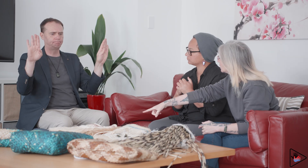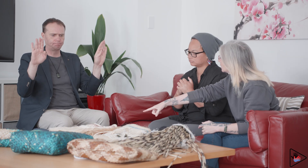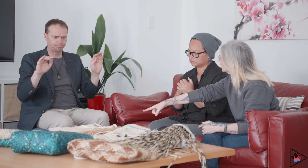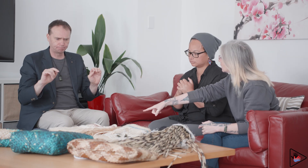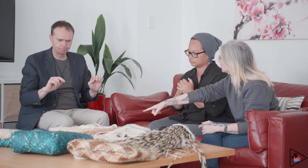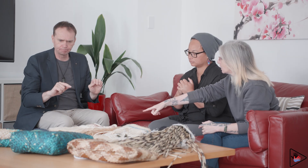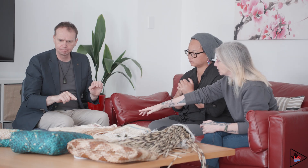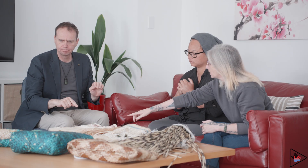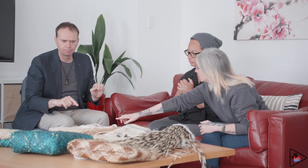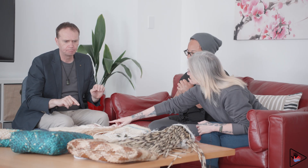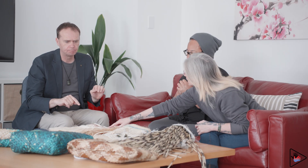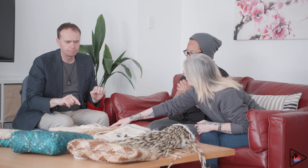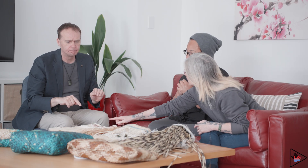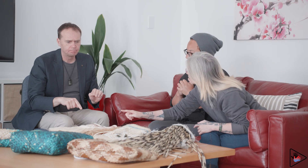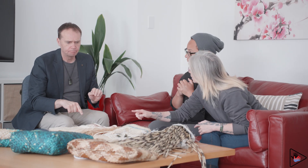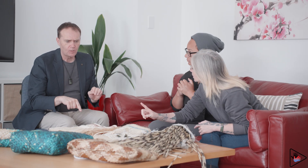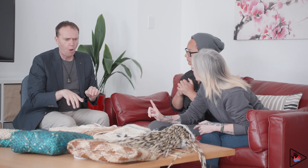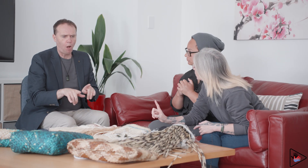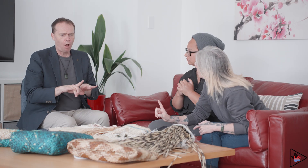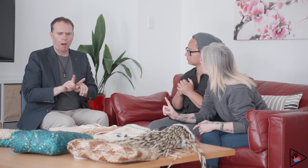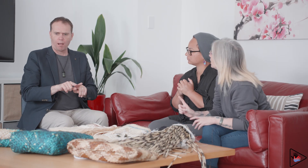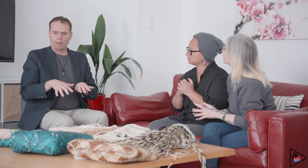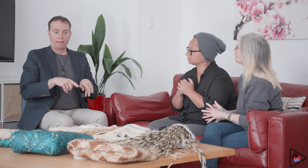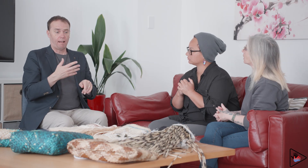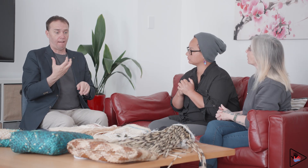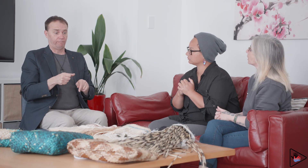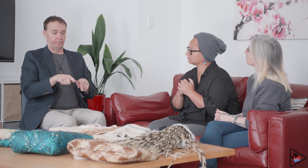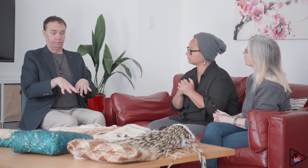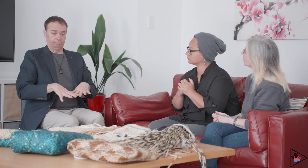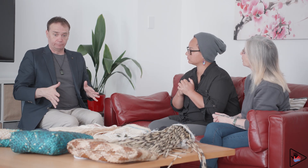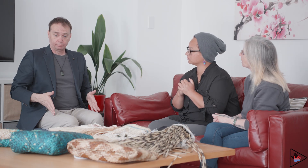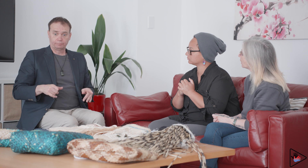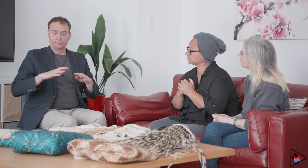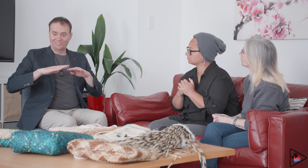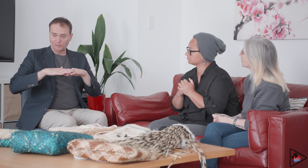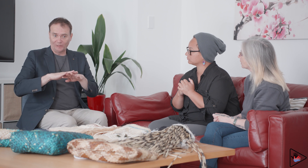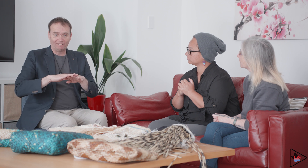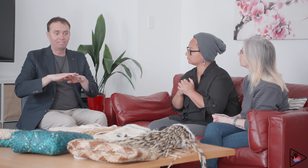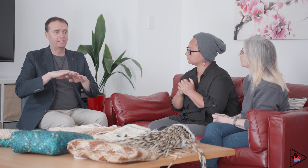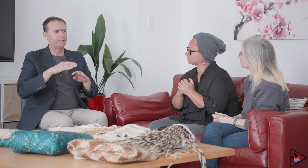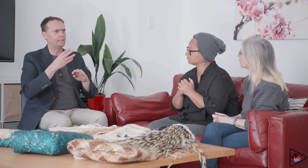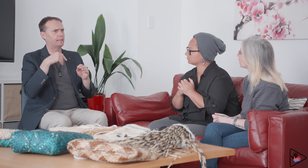as it were. What do you mean, Andrew? Do you mean like that? Oh, no. I'm thinking of you know, you